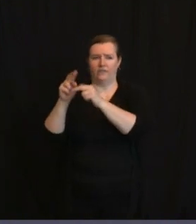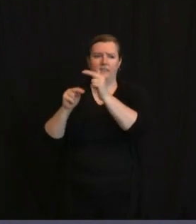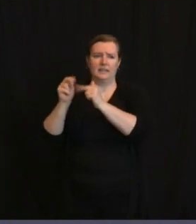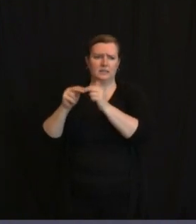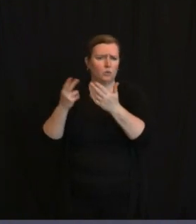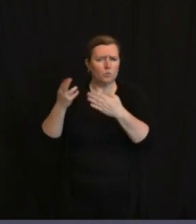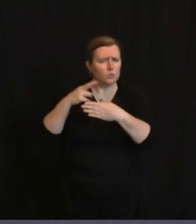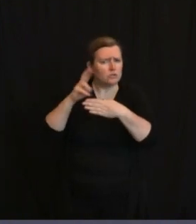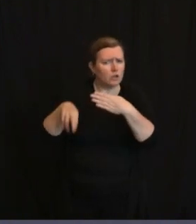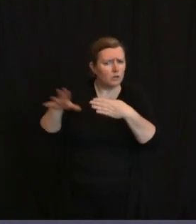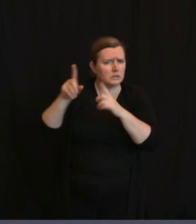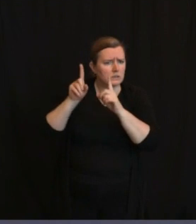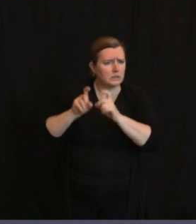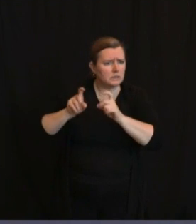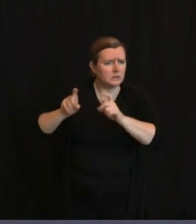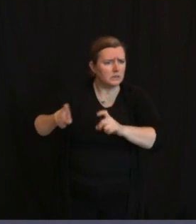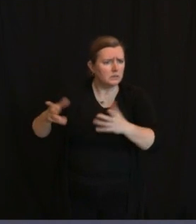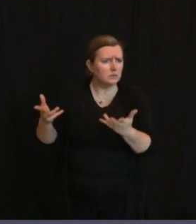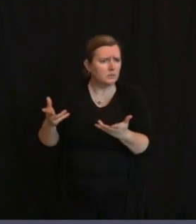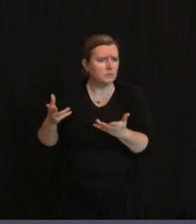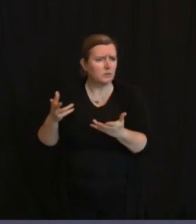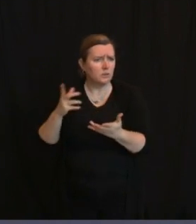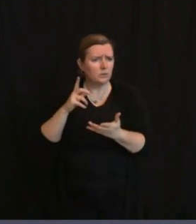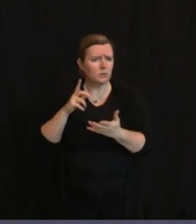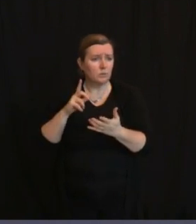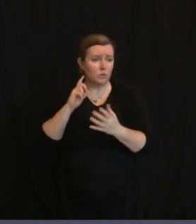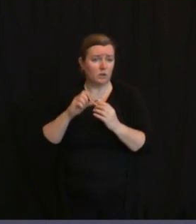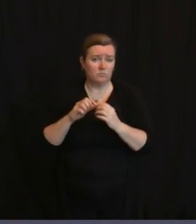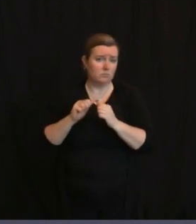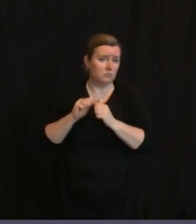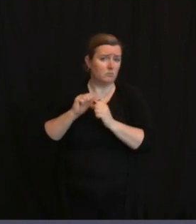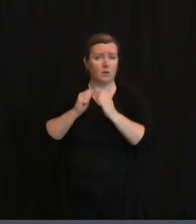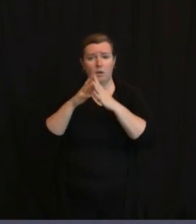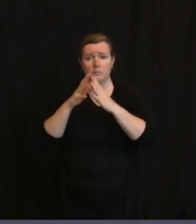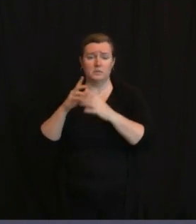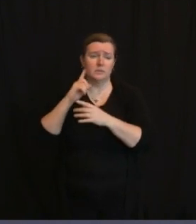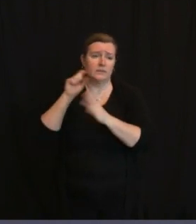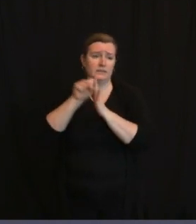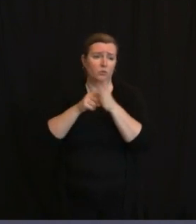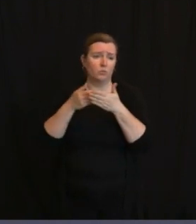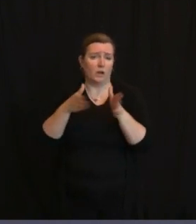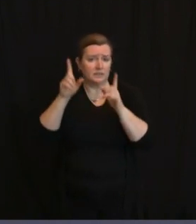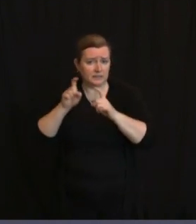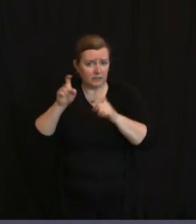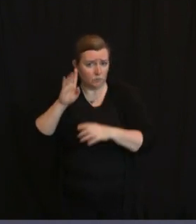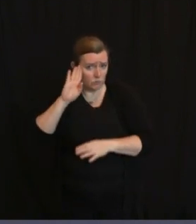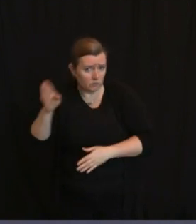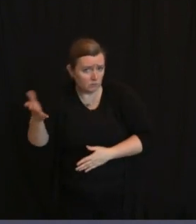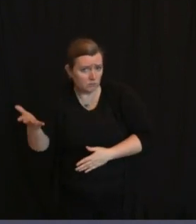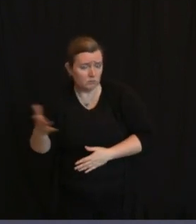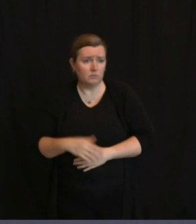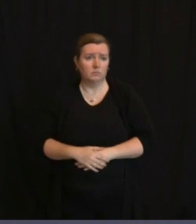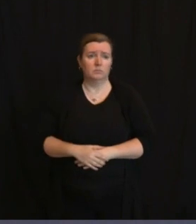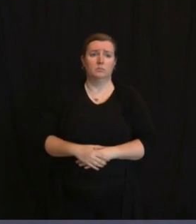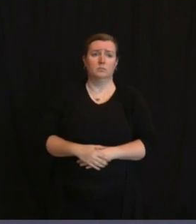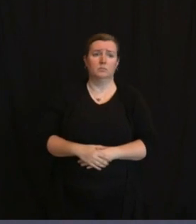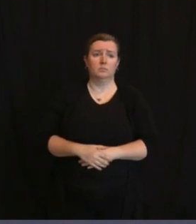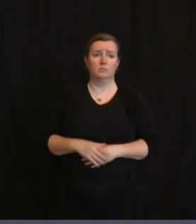JERSEY LONG TERM CARE FACILITIES AND HOW WILL THE FINDINGS FROM THIS STUDY FORM A STATEWIDE TESTING PROGRAM.